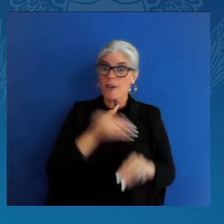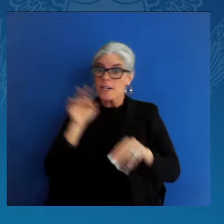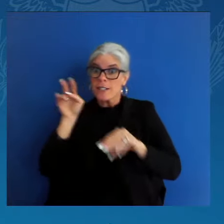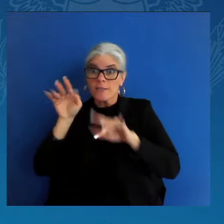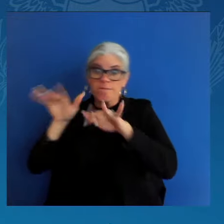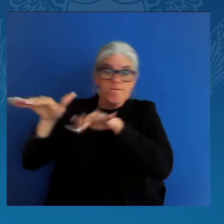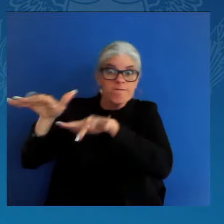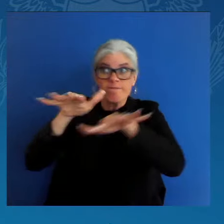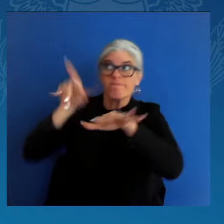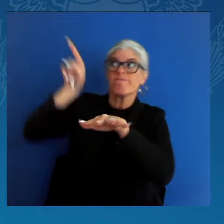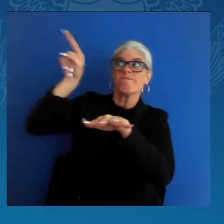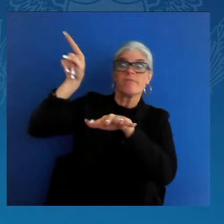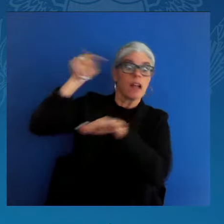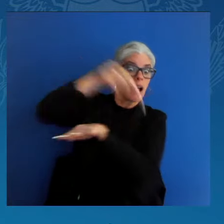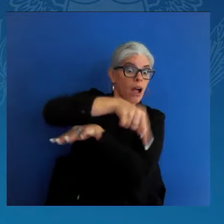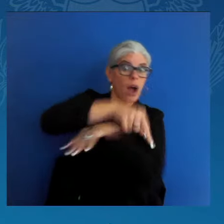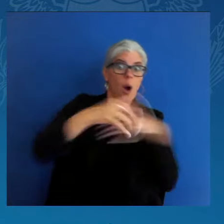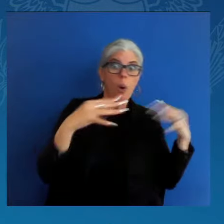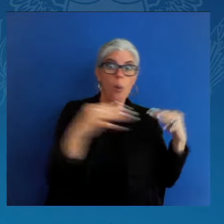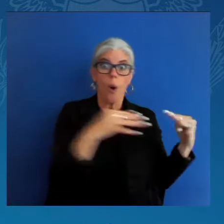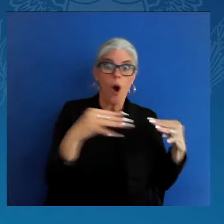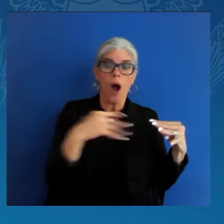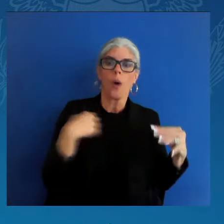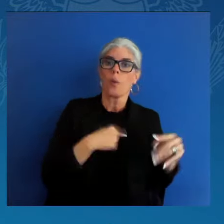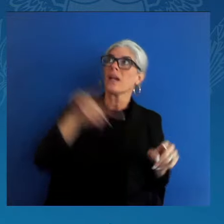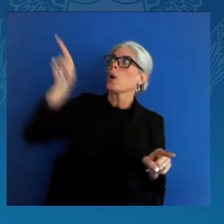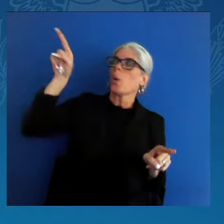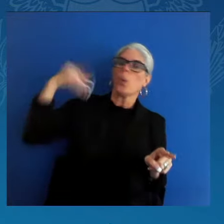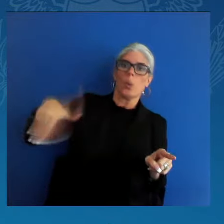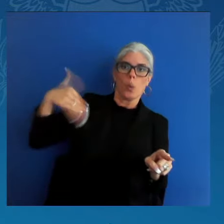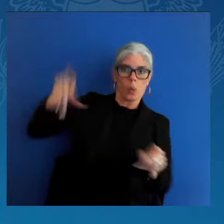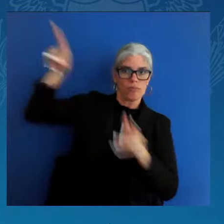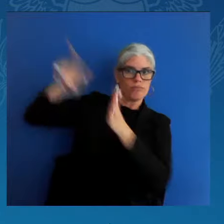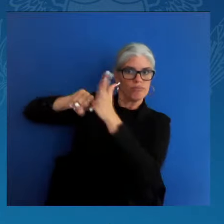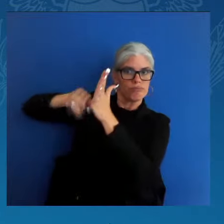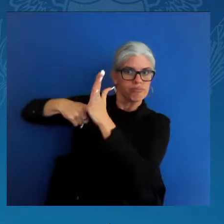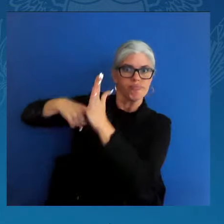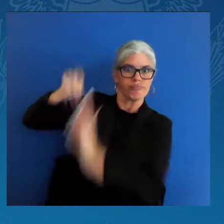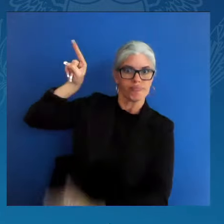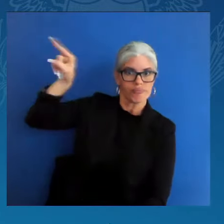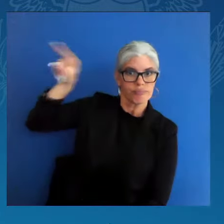And it is through our mastery of this domain, mastery, together with all of our allies and partners,